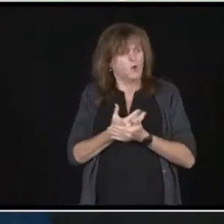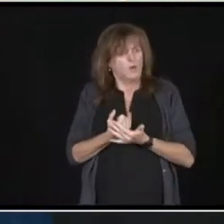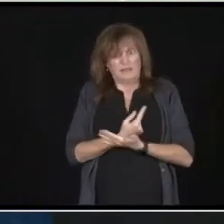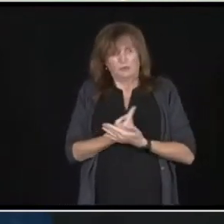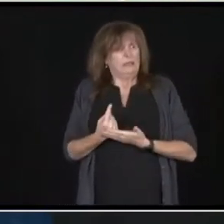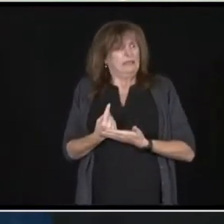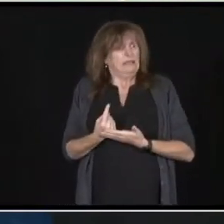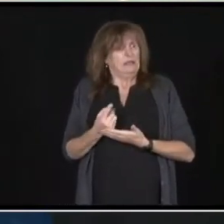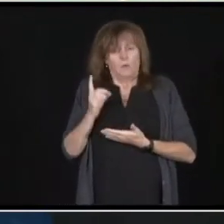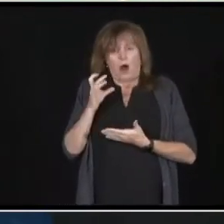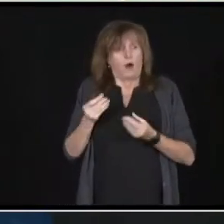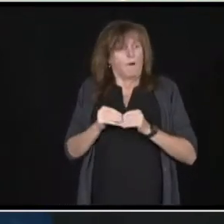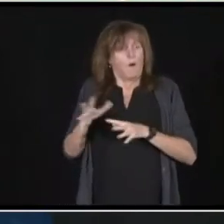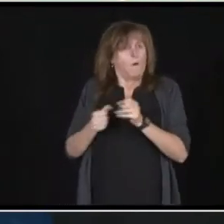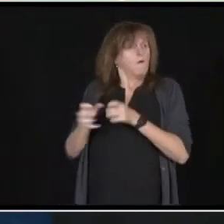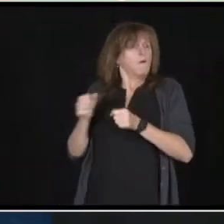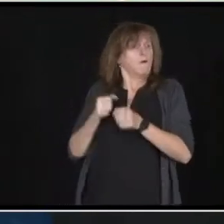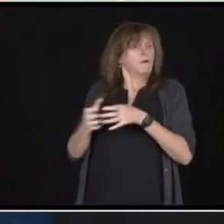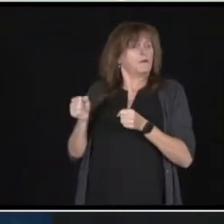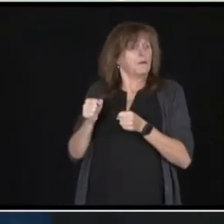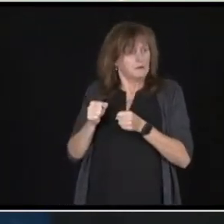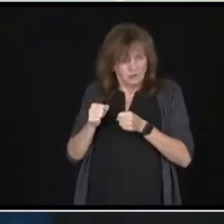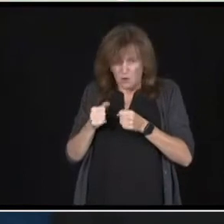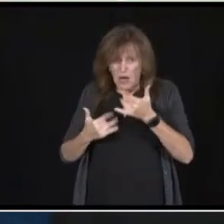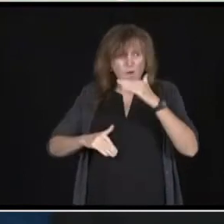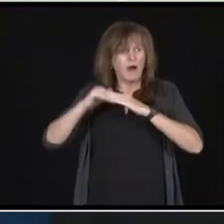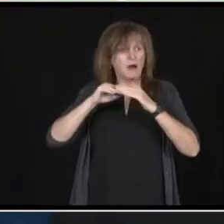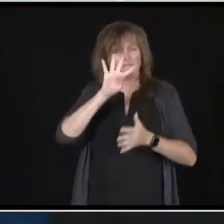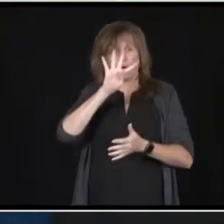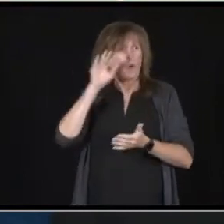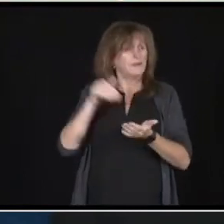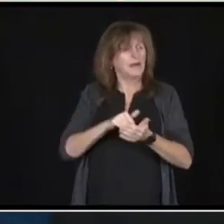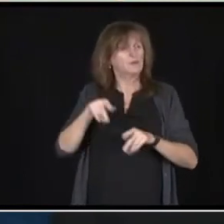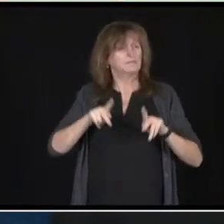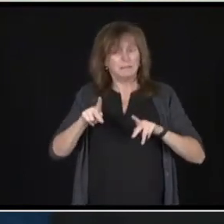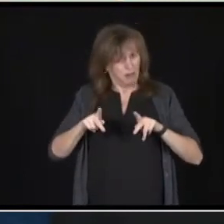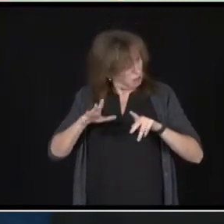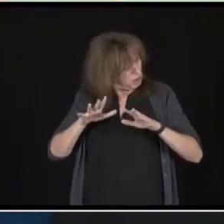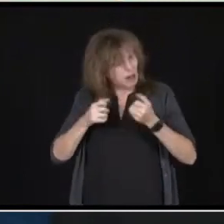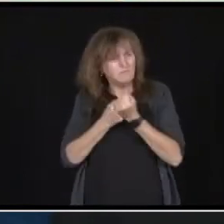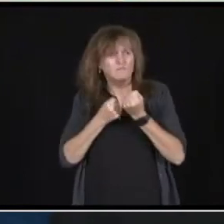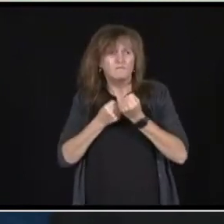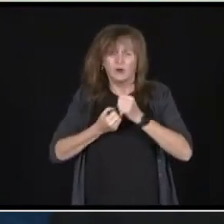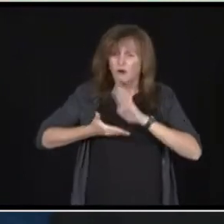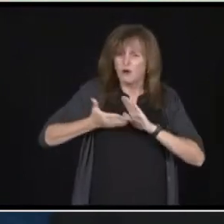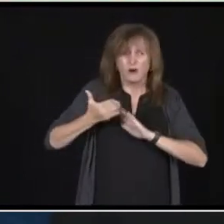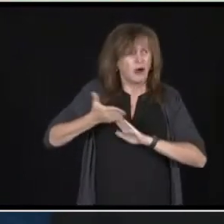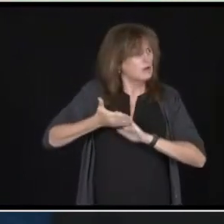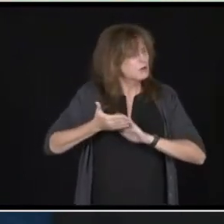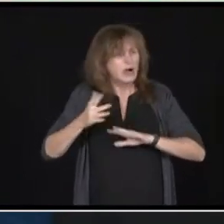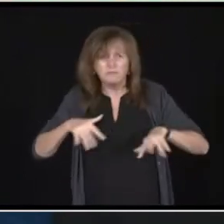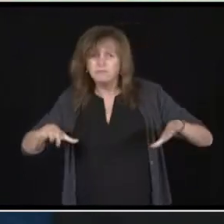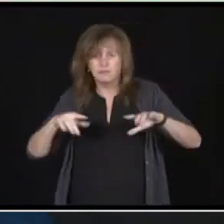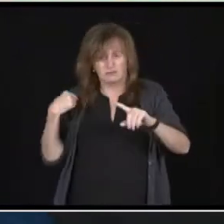week alone. We will have almost 4000 boots on the ground supporting our contact tracing efforts this fall.